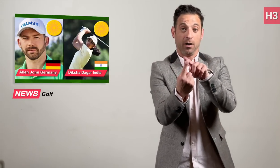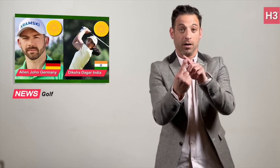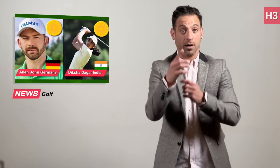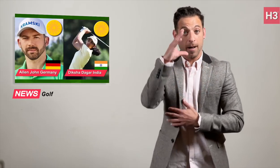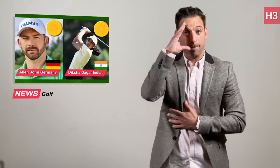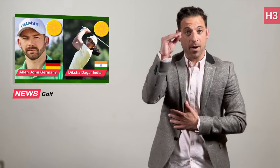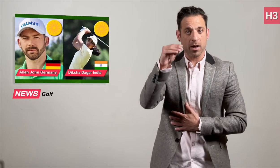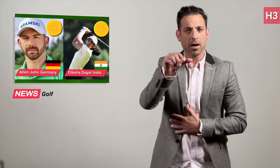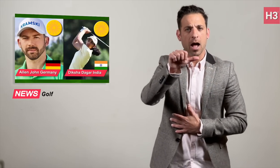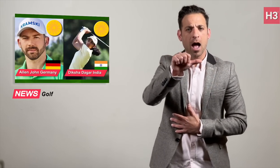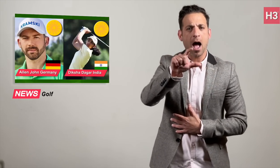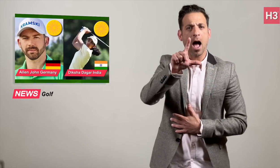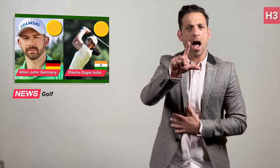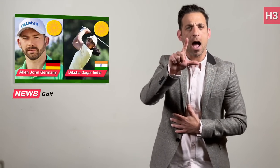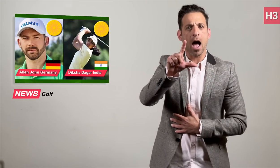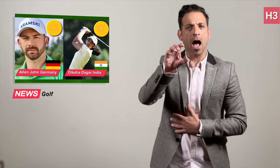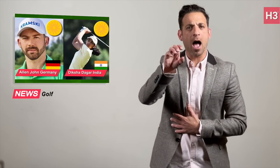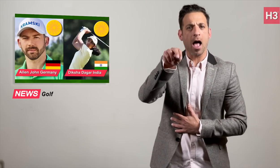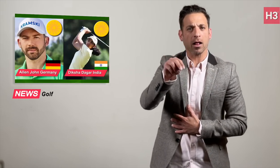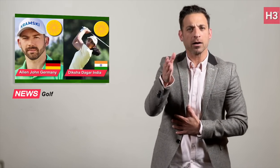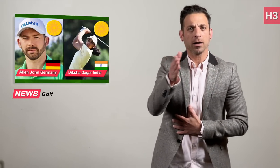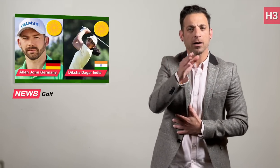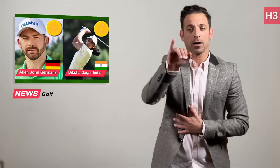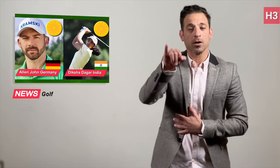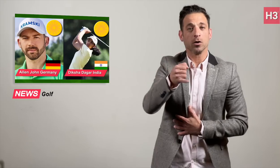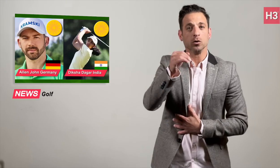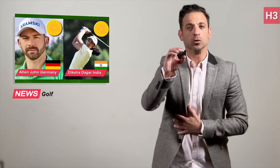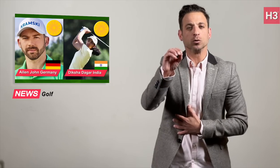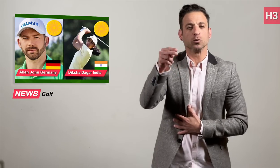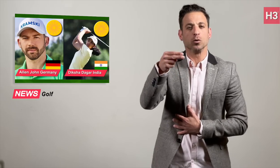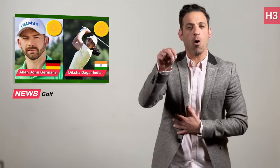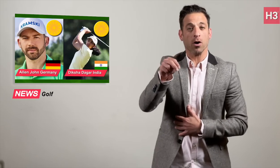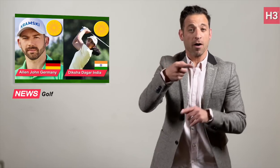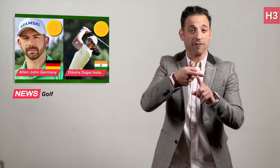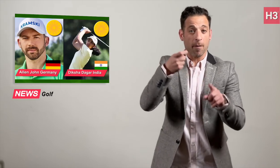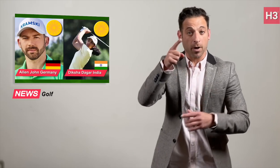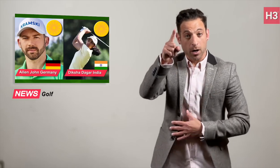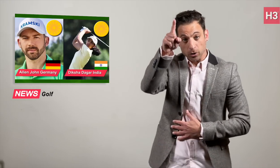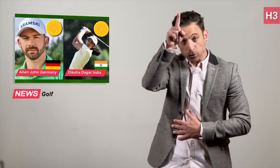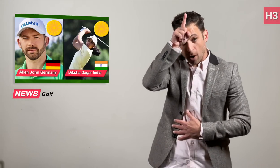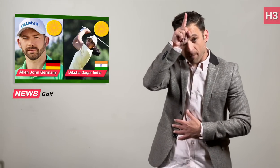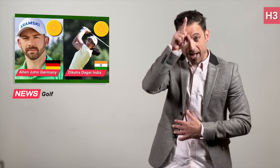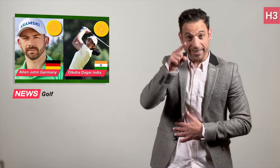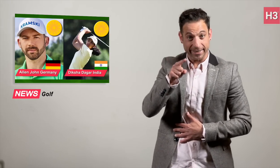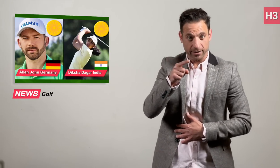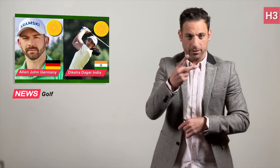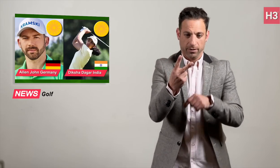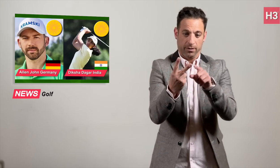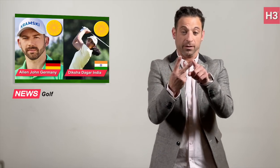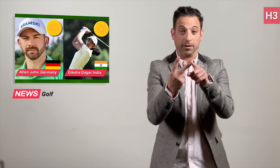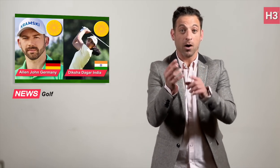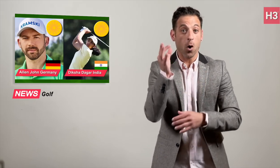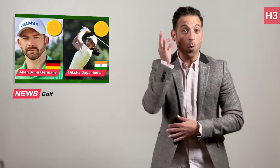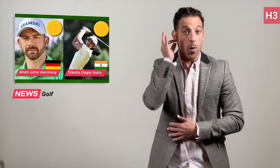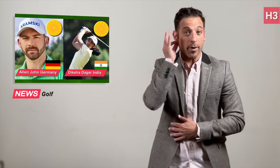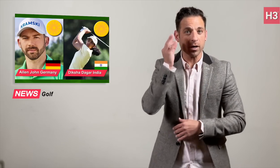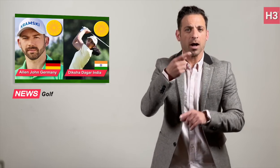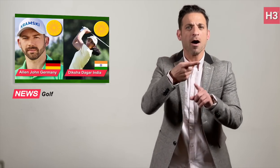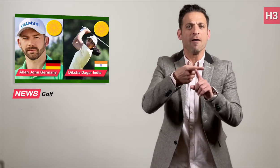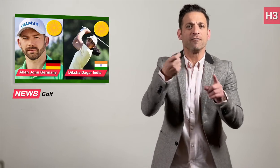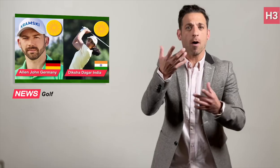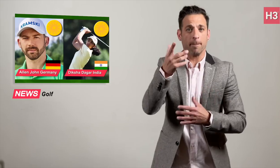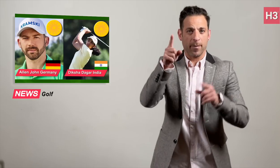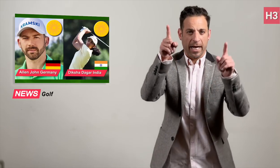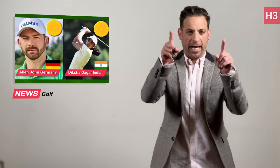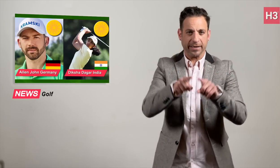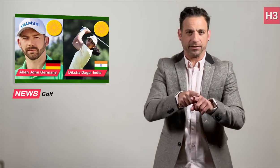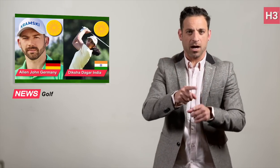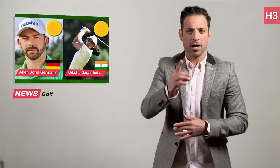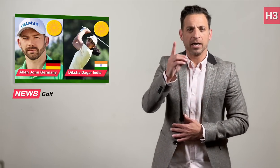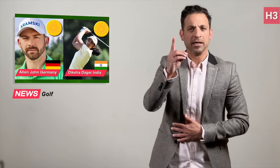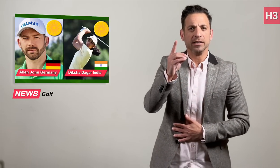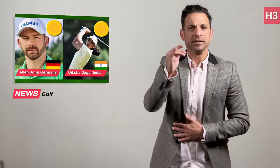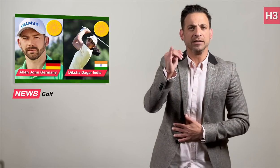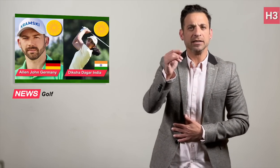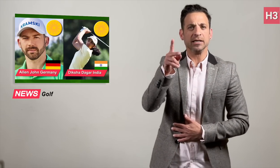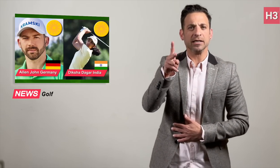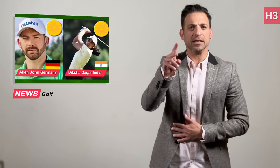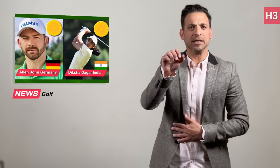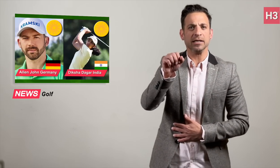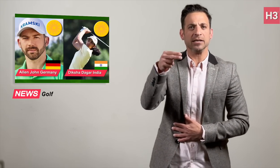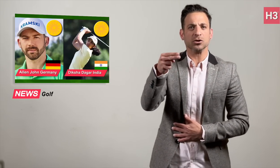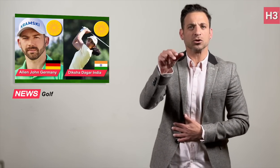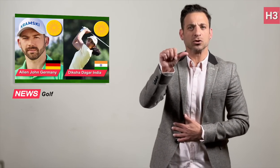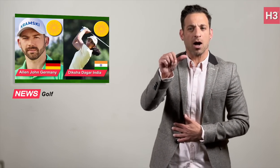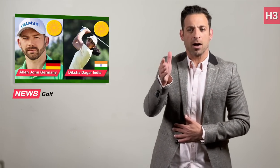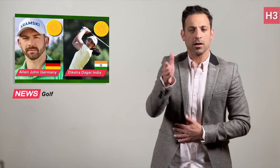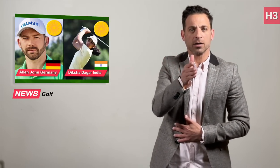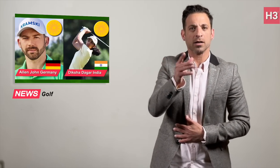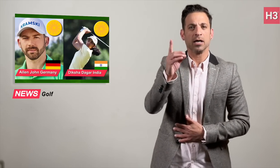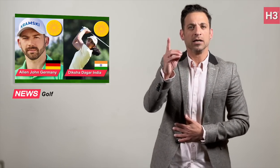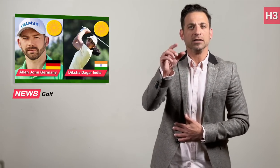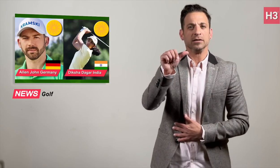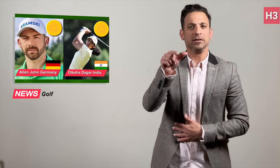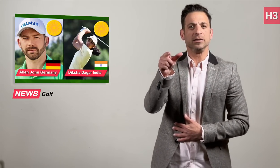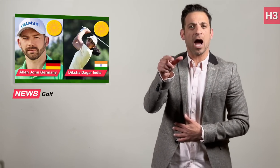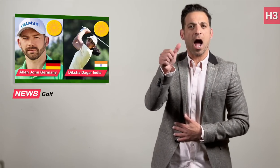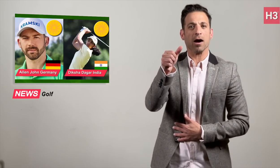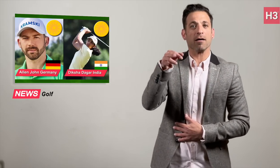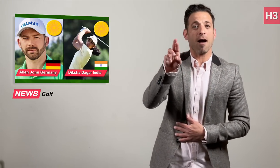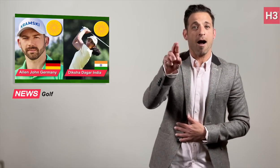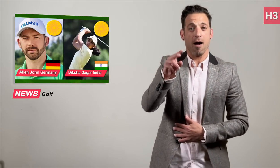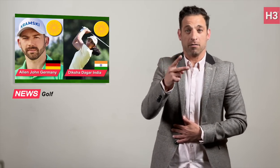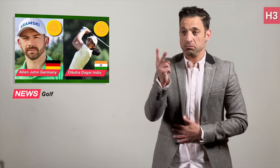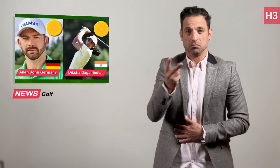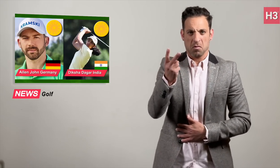Allen John from Germany and Diksha Dagar from India